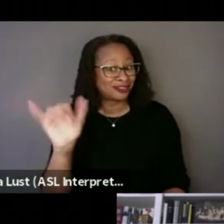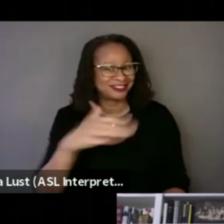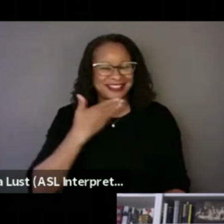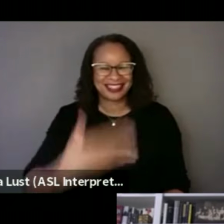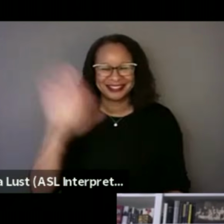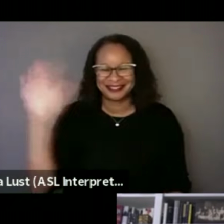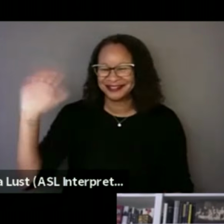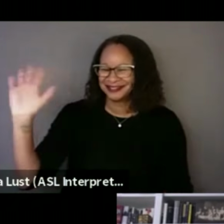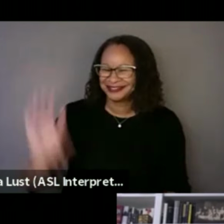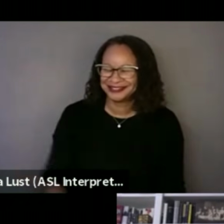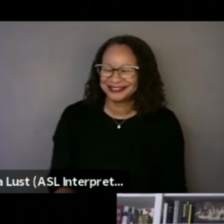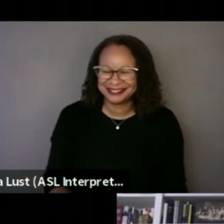Thank you so much for having us.